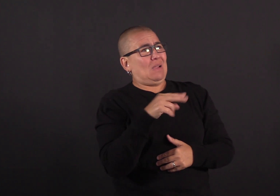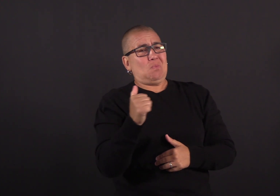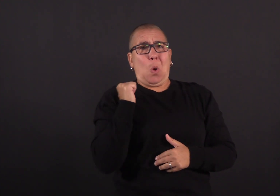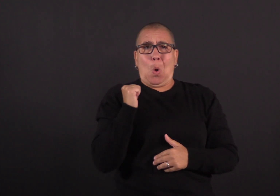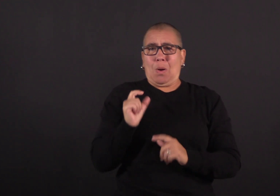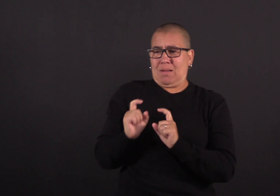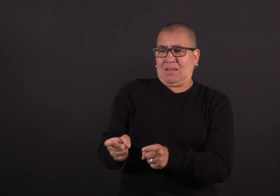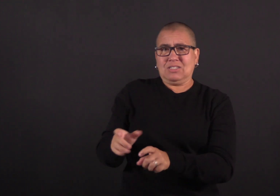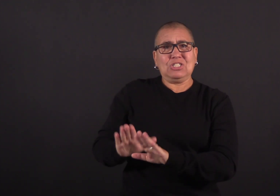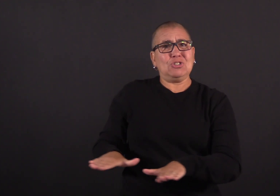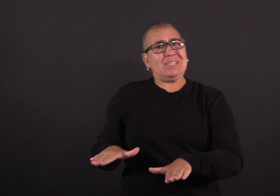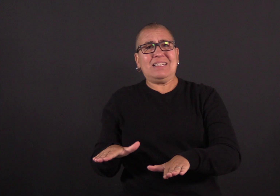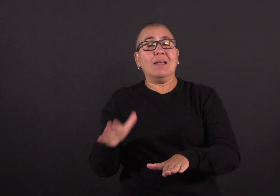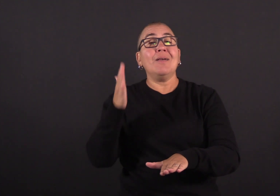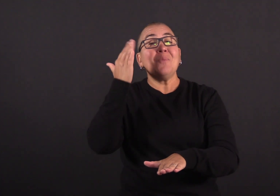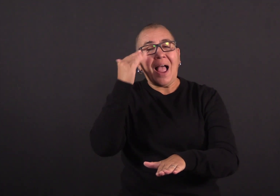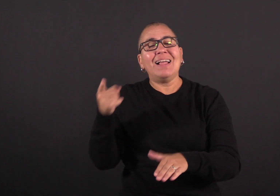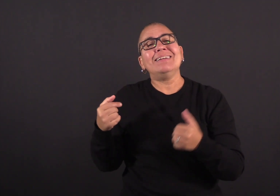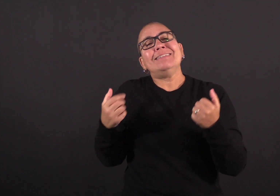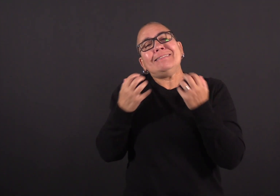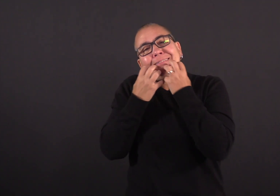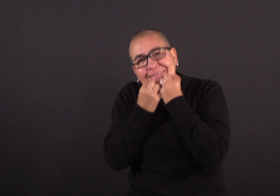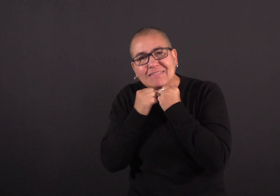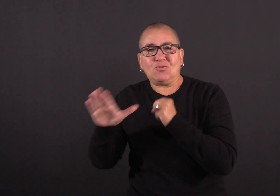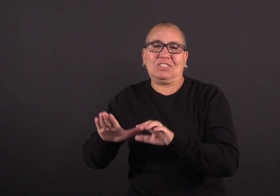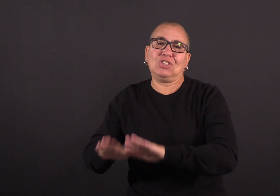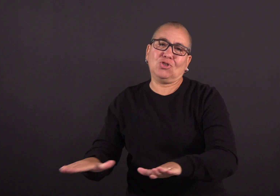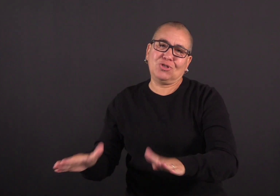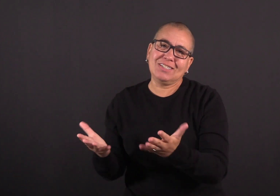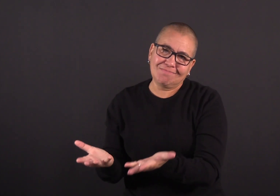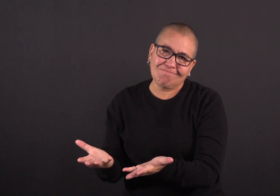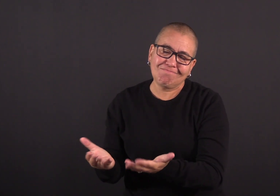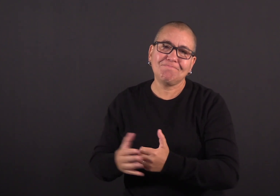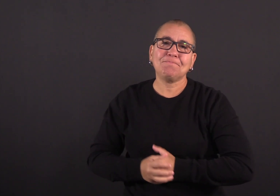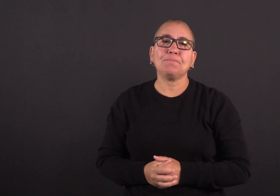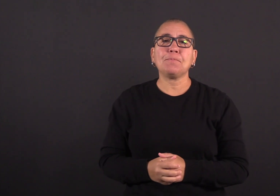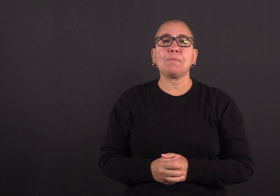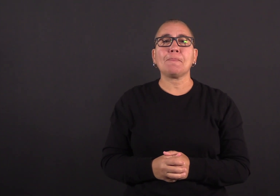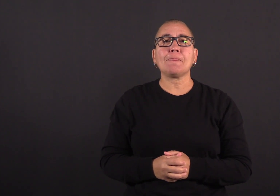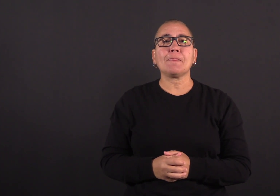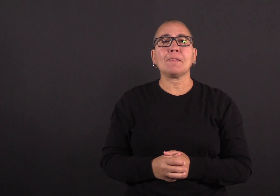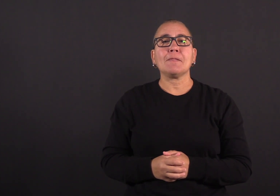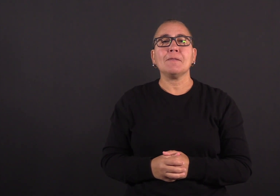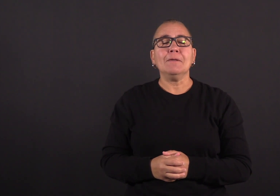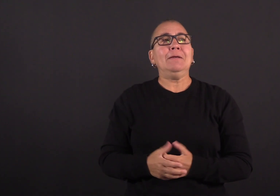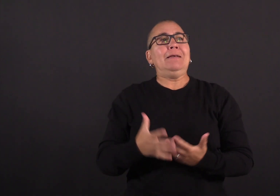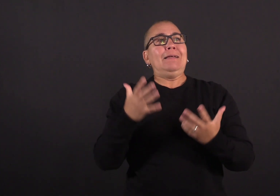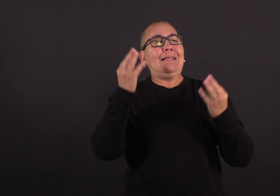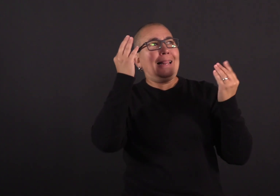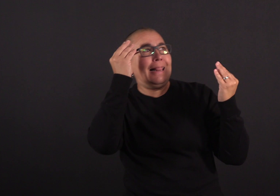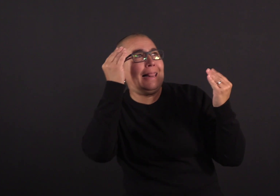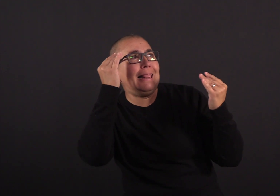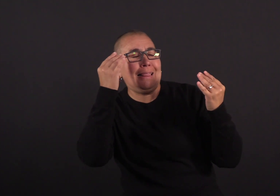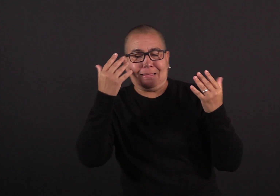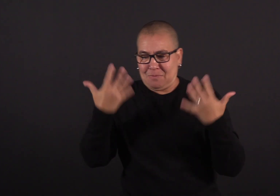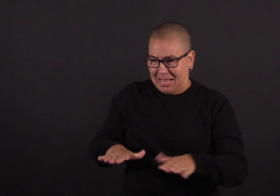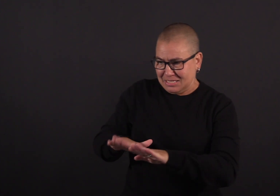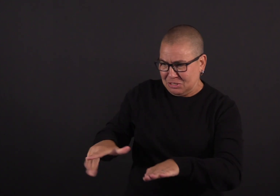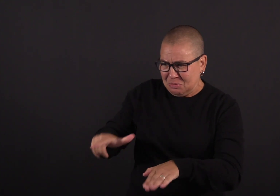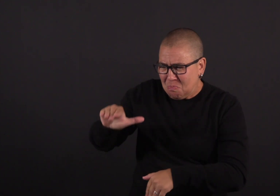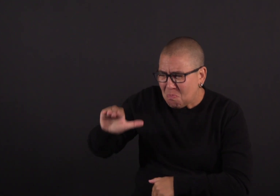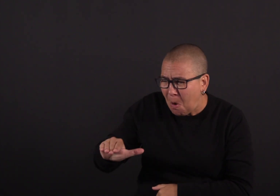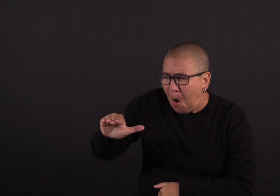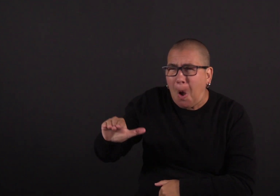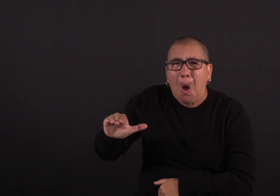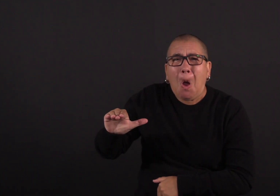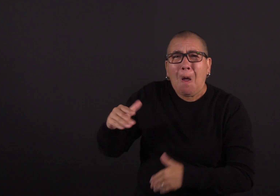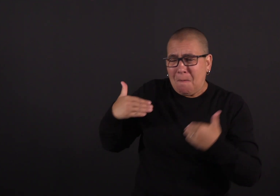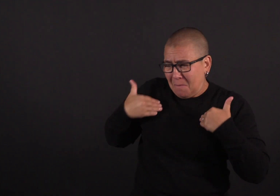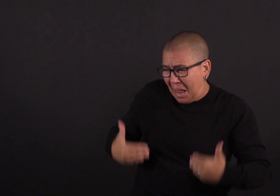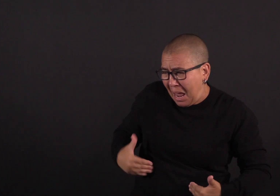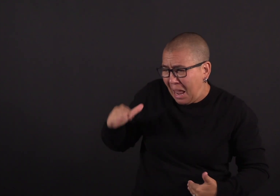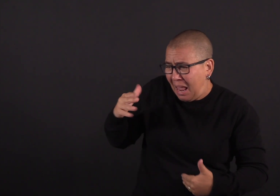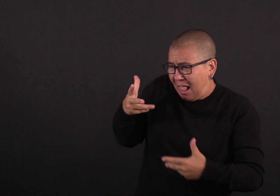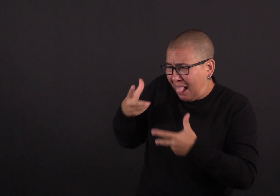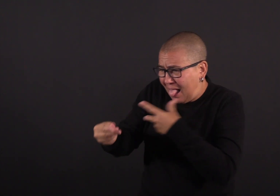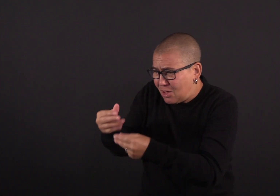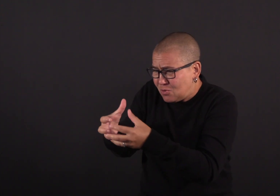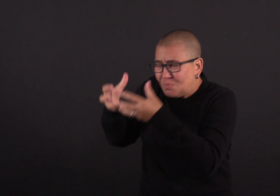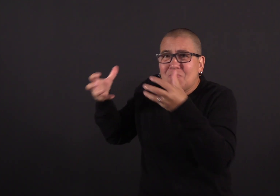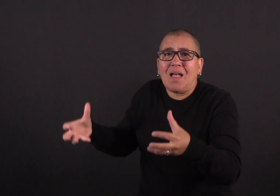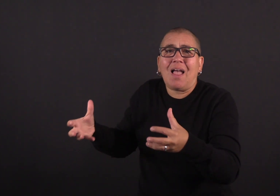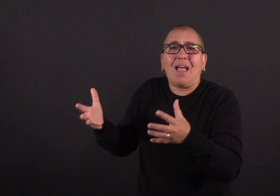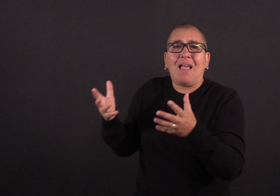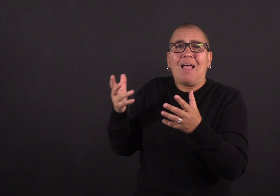also because of growing mistrust of the medical community and misinformation about vaccines.